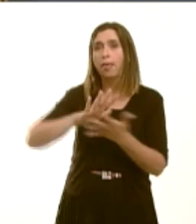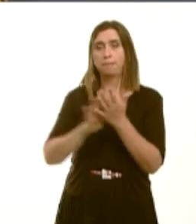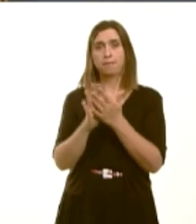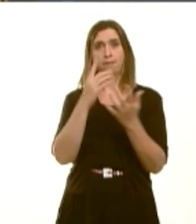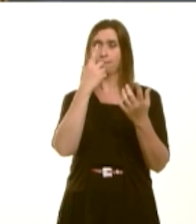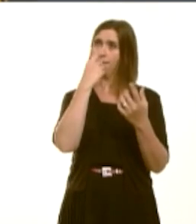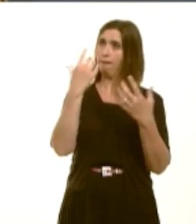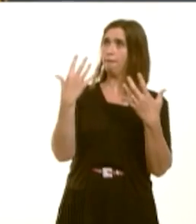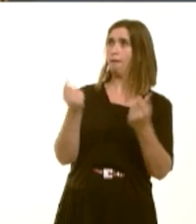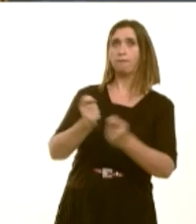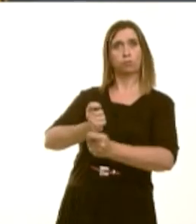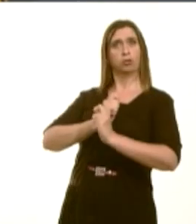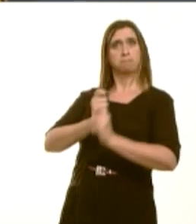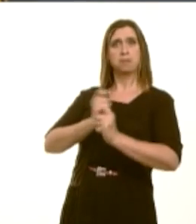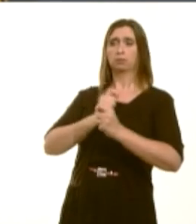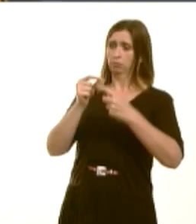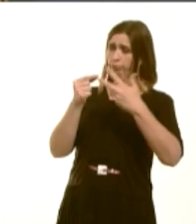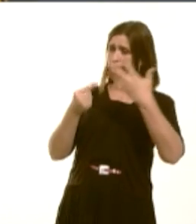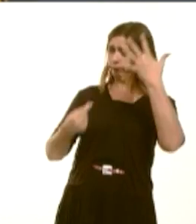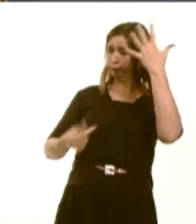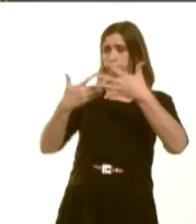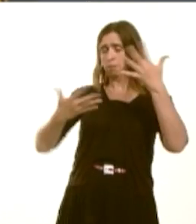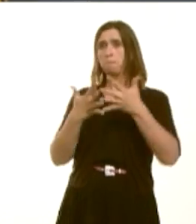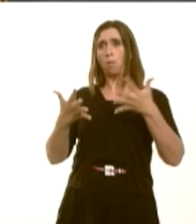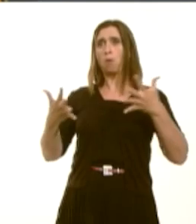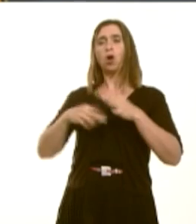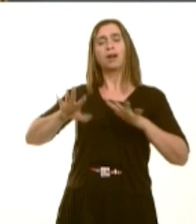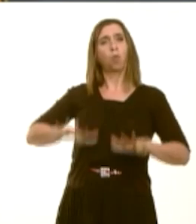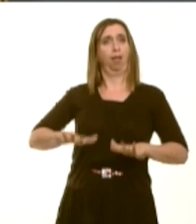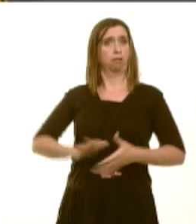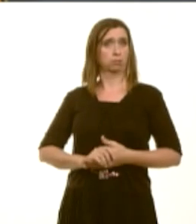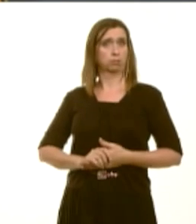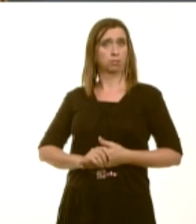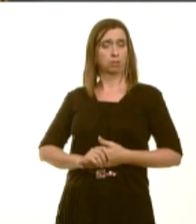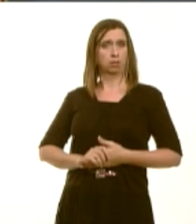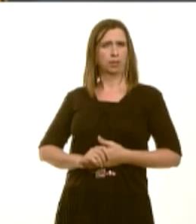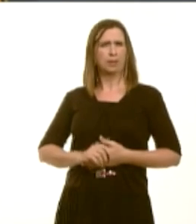that are available to patients in Wales. Now, Iím not clear from your answer, First Minister,